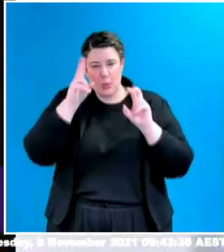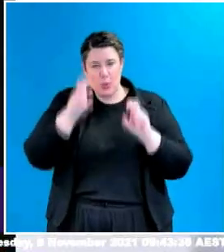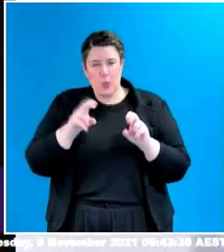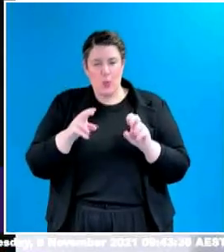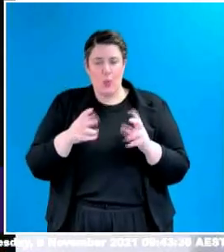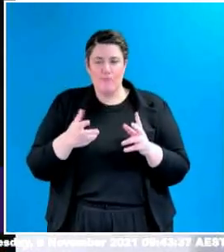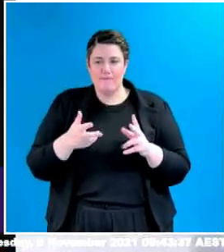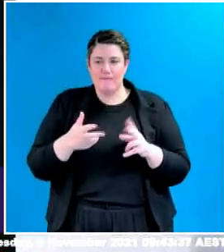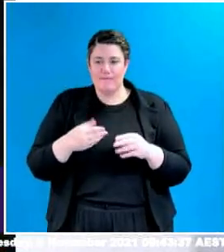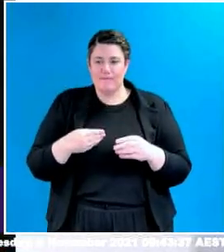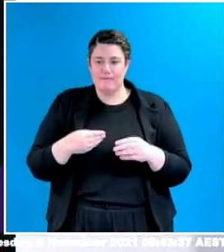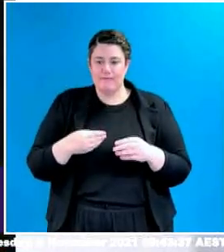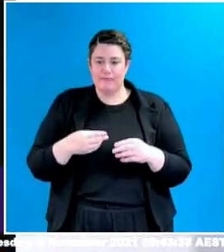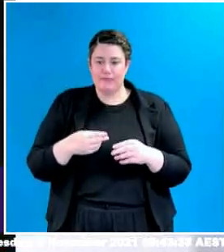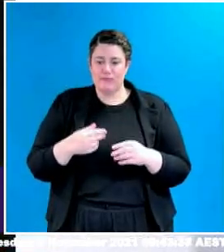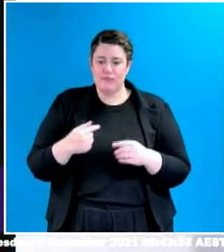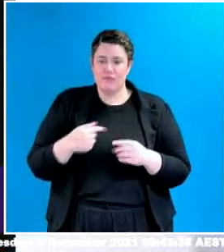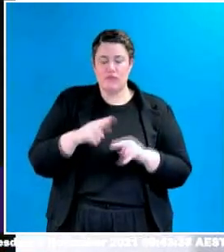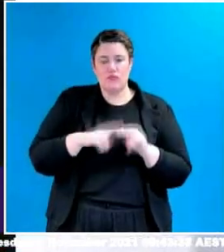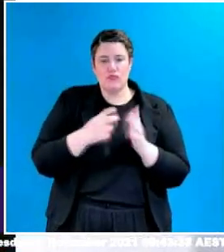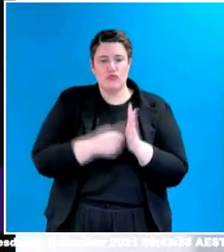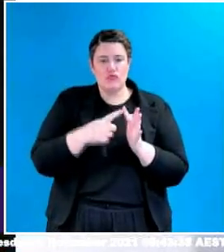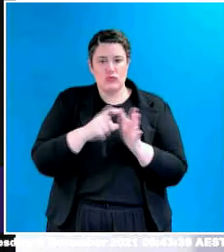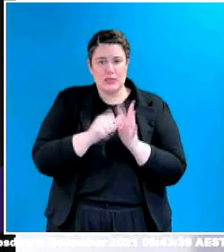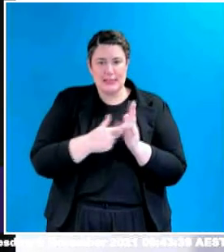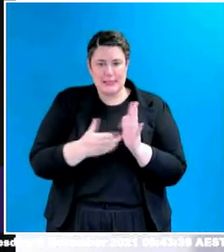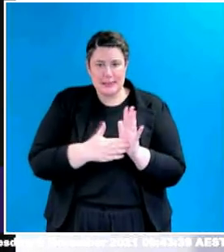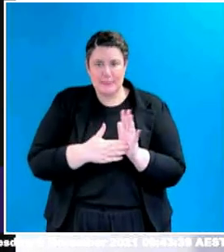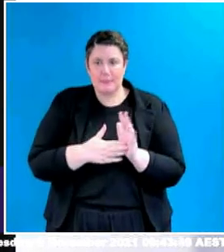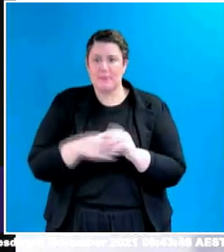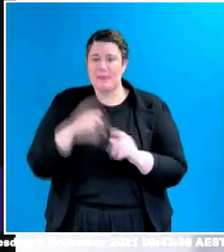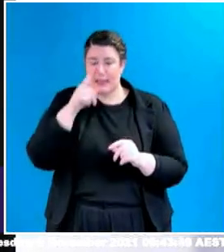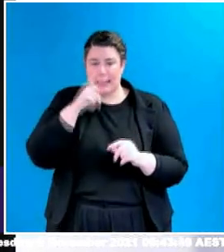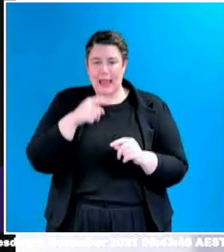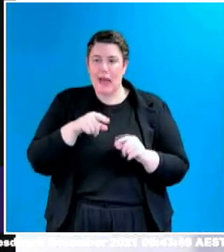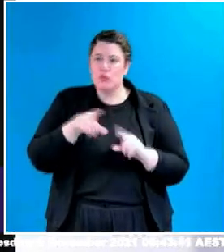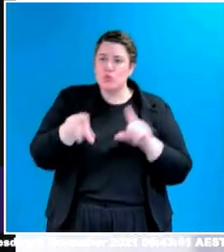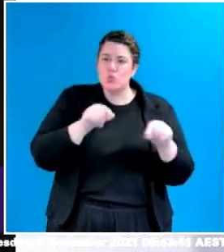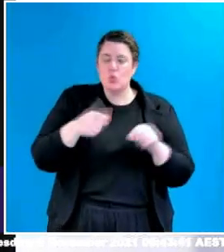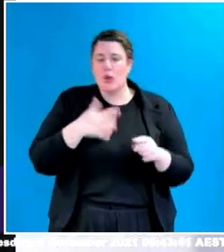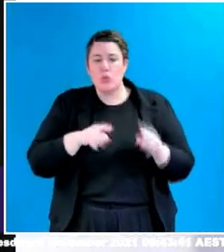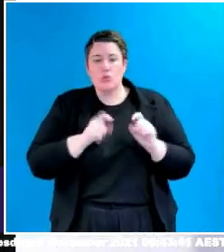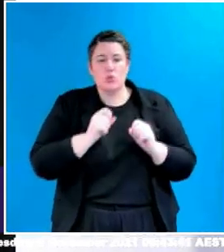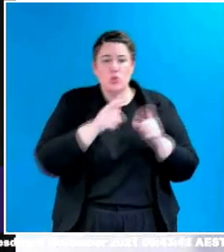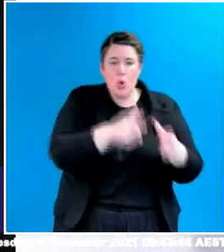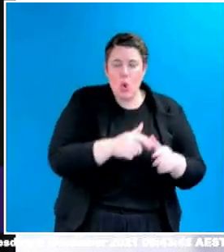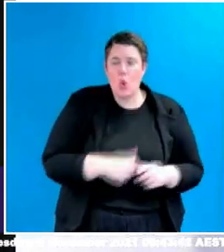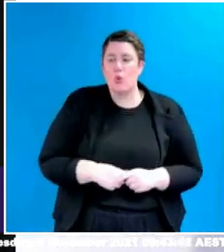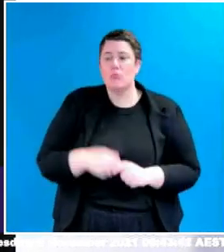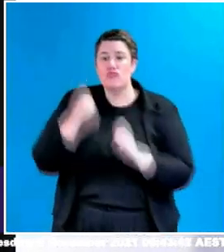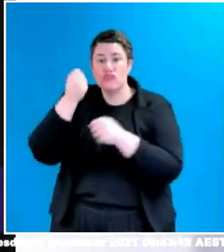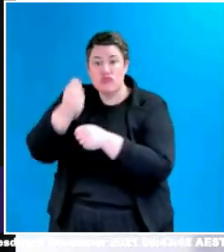We hear "rights" described as freedom of movement, freedom of assembly and